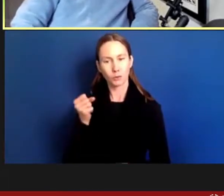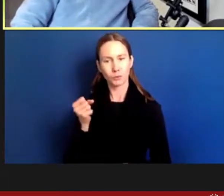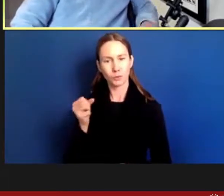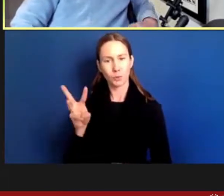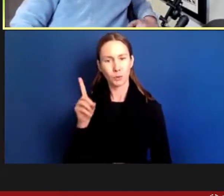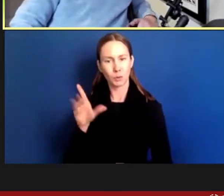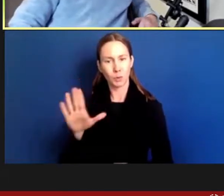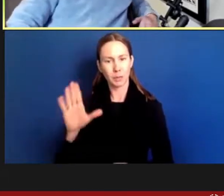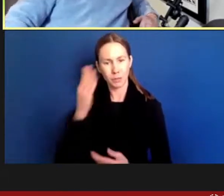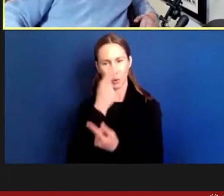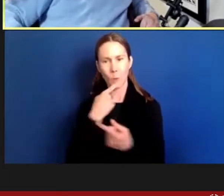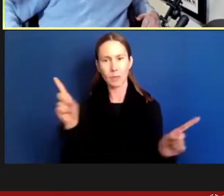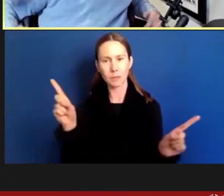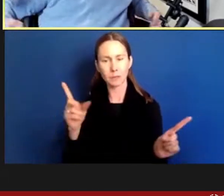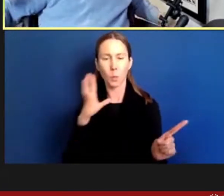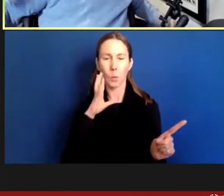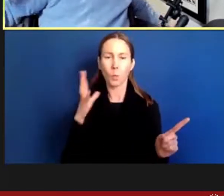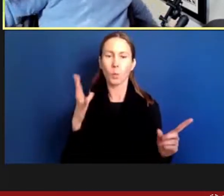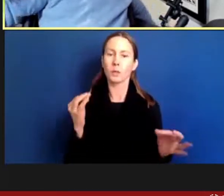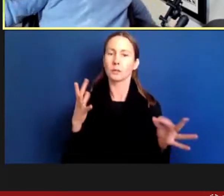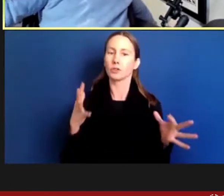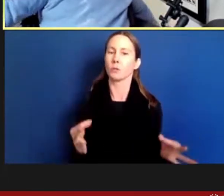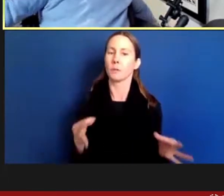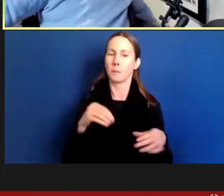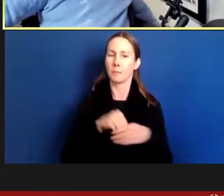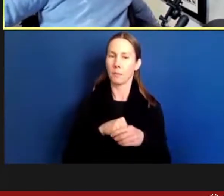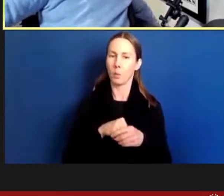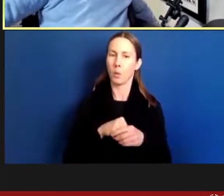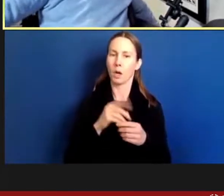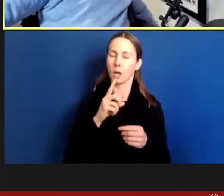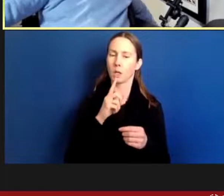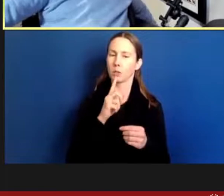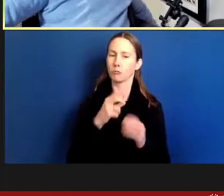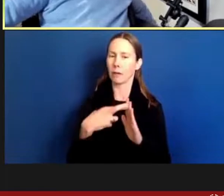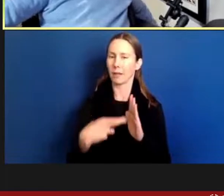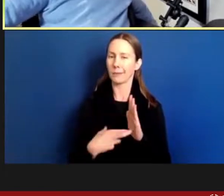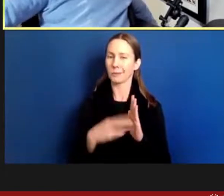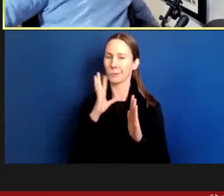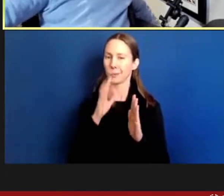it wanted to determine if the regulations were in fact still needed. As a result, we undertook